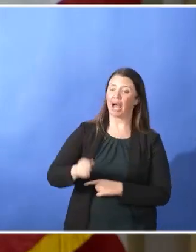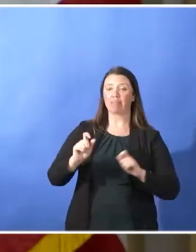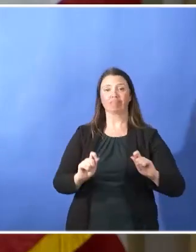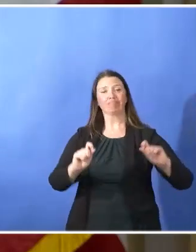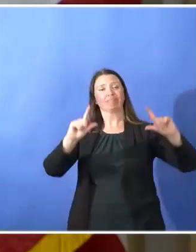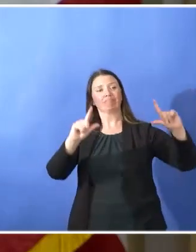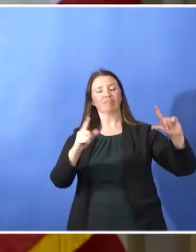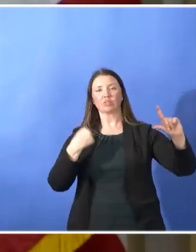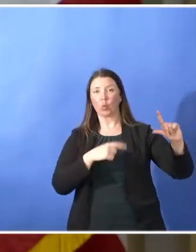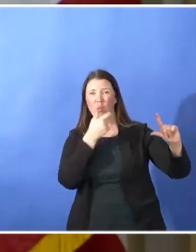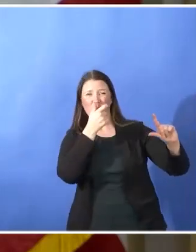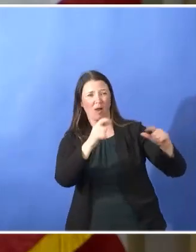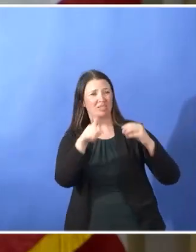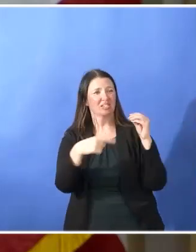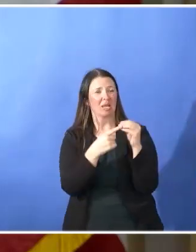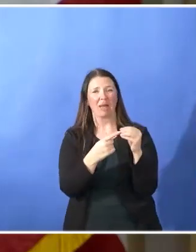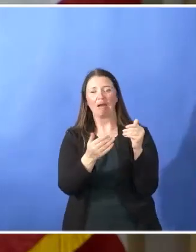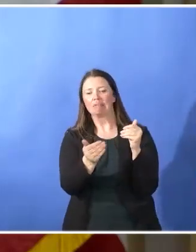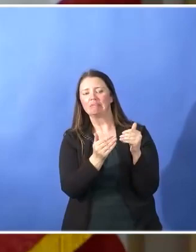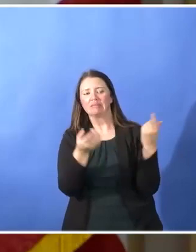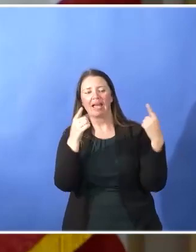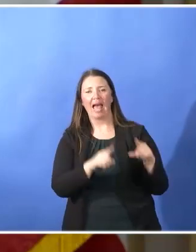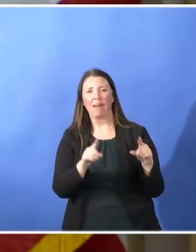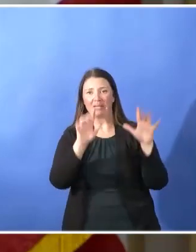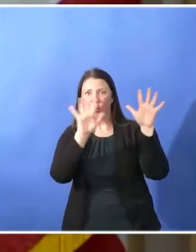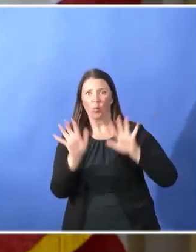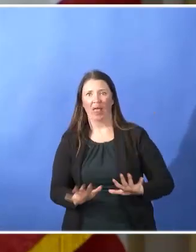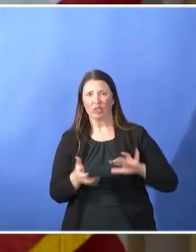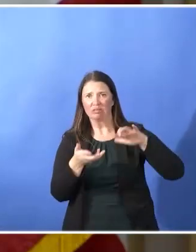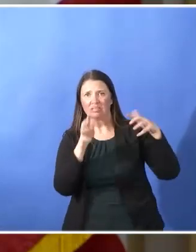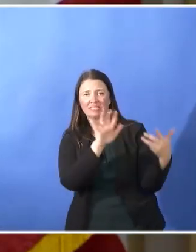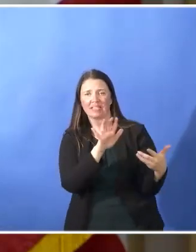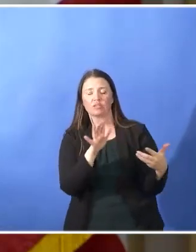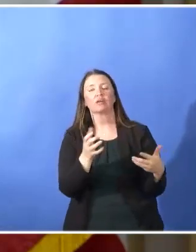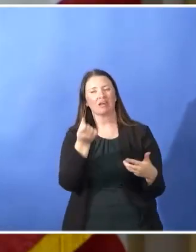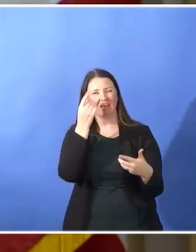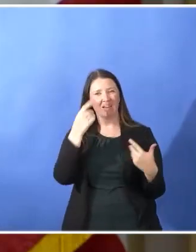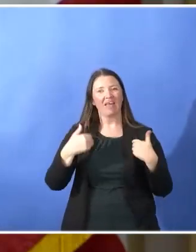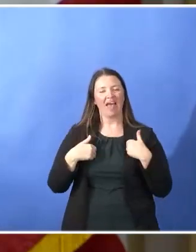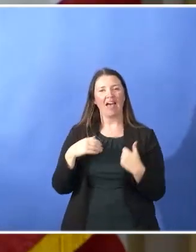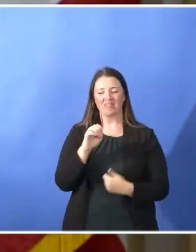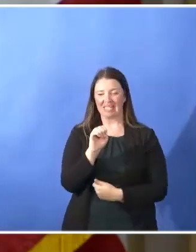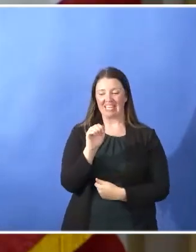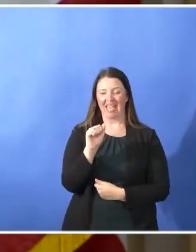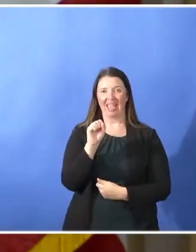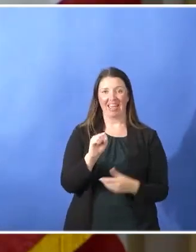CRAWL.